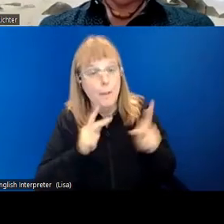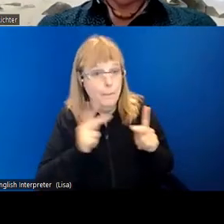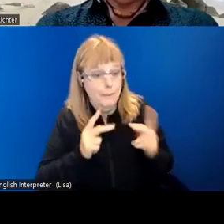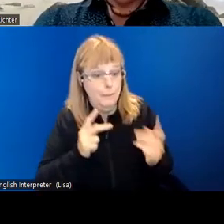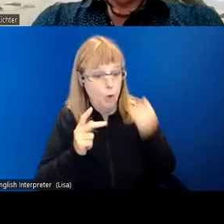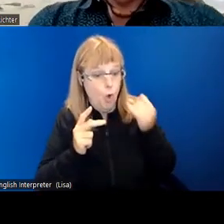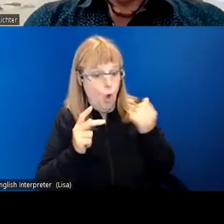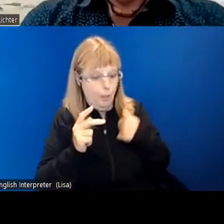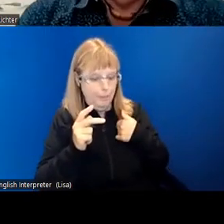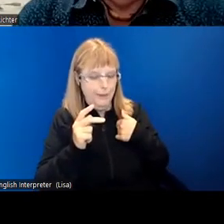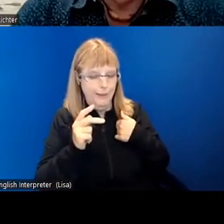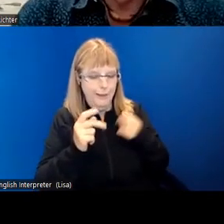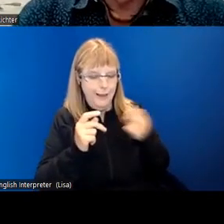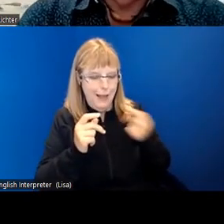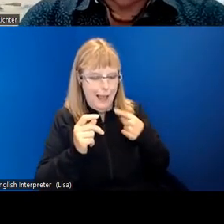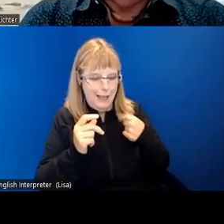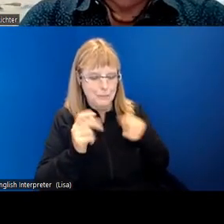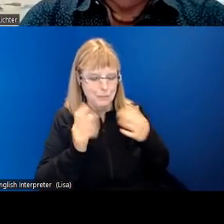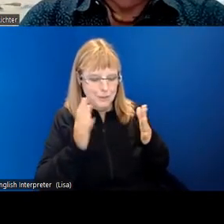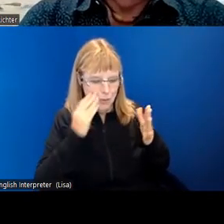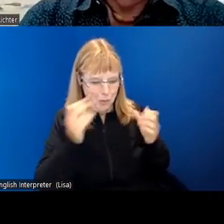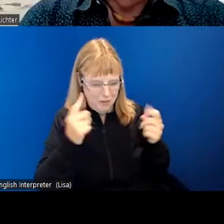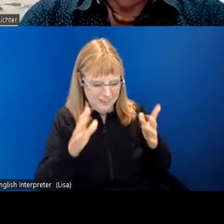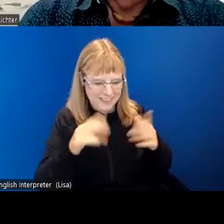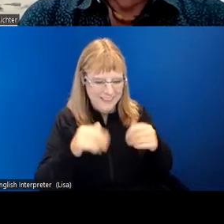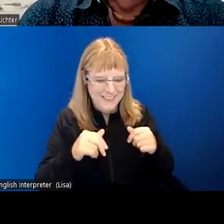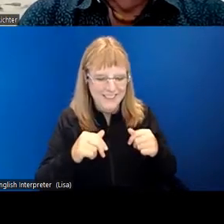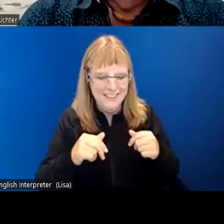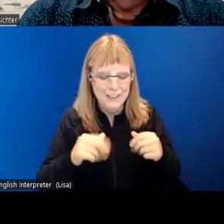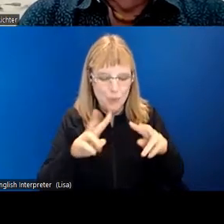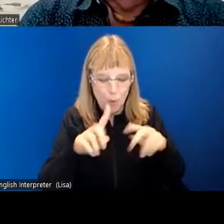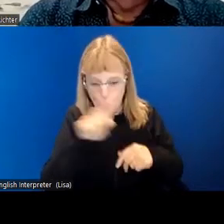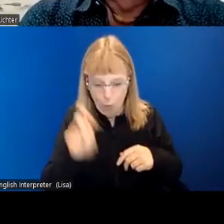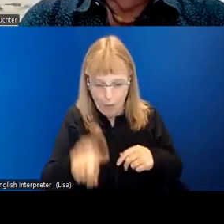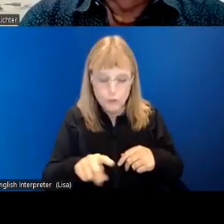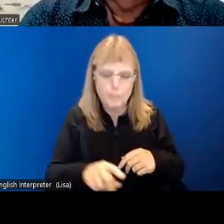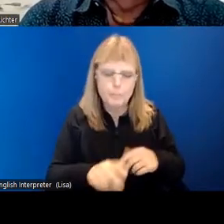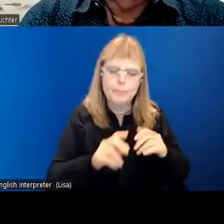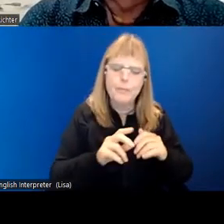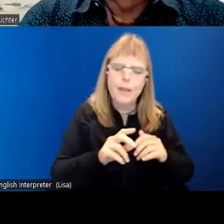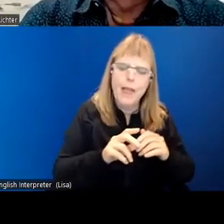is how as an artist, what's the best way for an artist